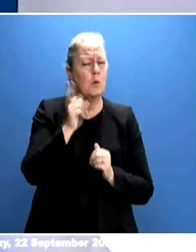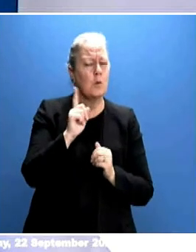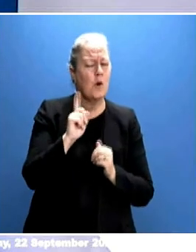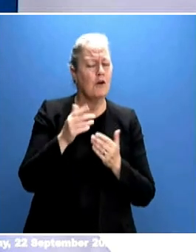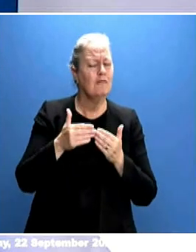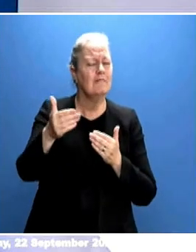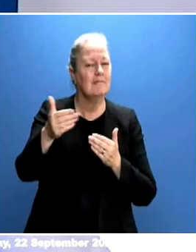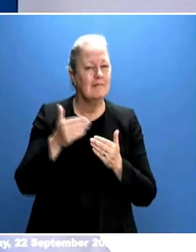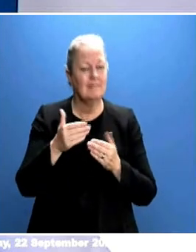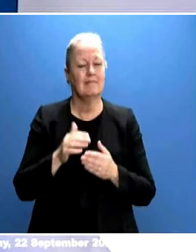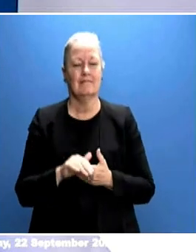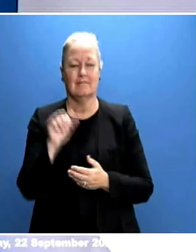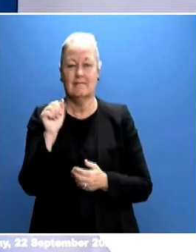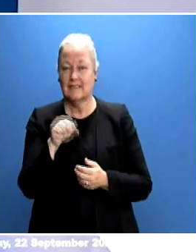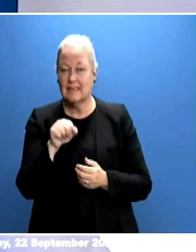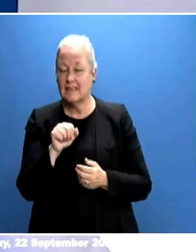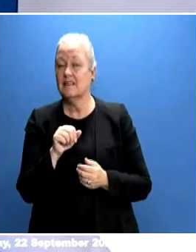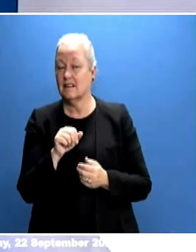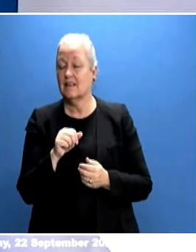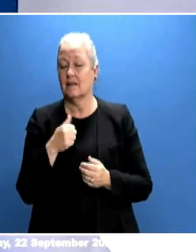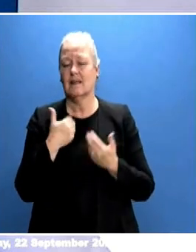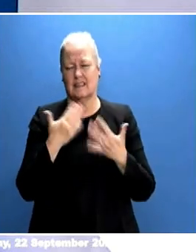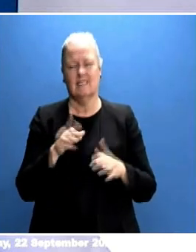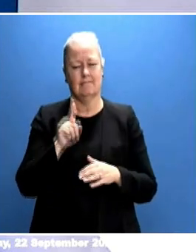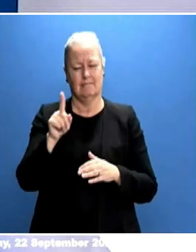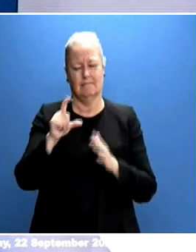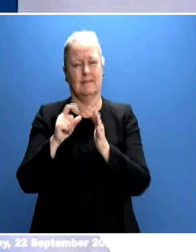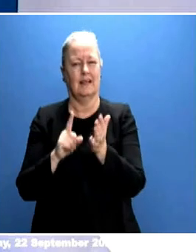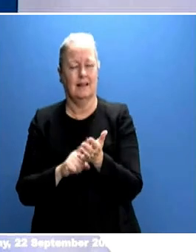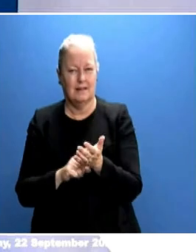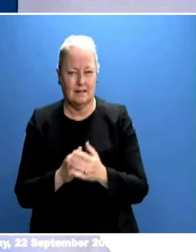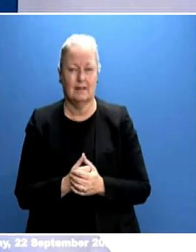Yes, at the very beginning when we went to Cerebral CPL, I did get ---